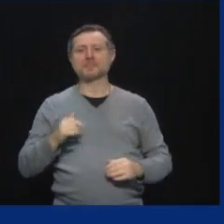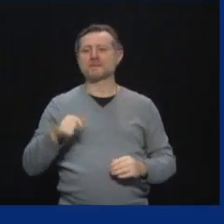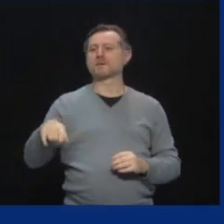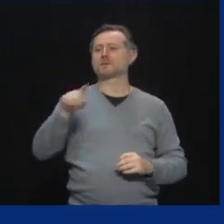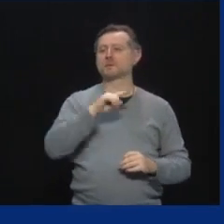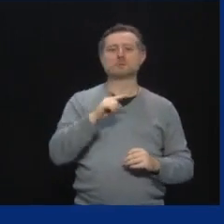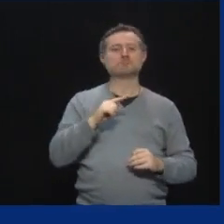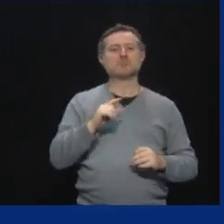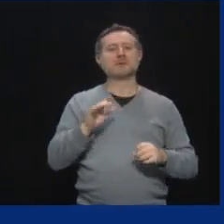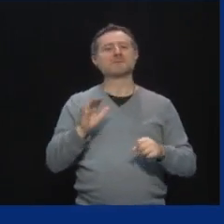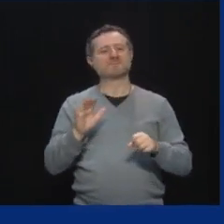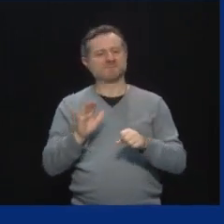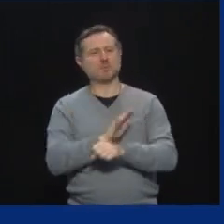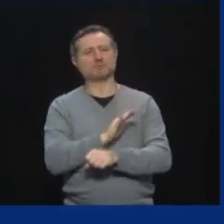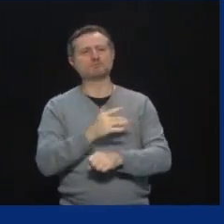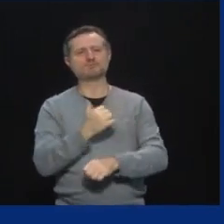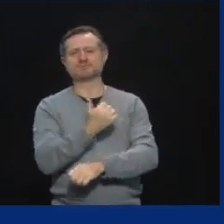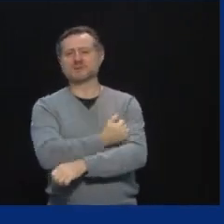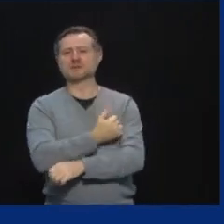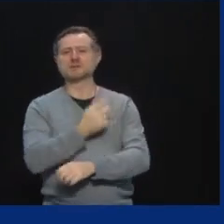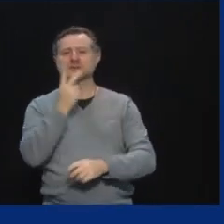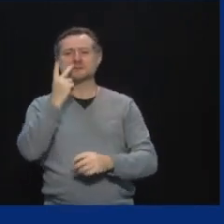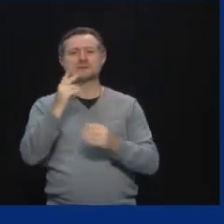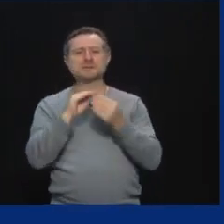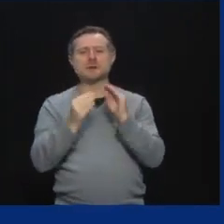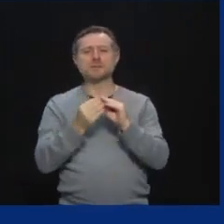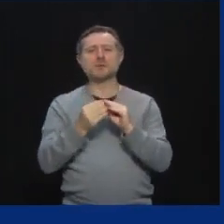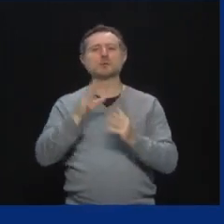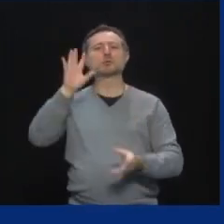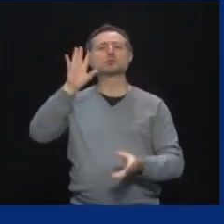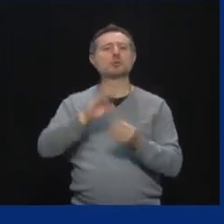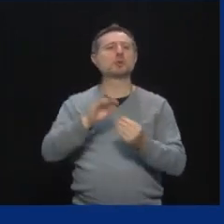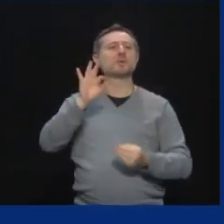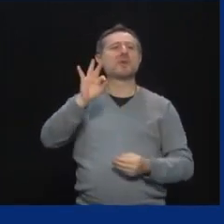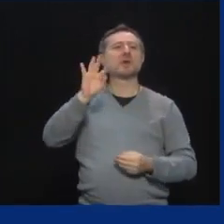met them. If you see the number at the top, it's 92%, are people who are had